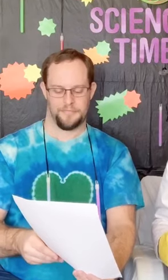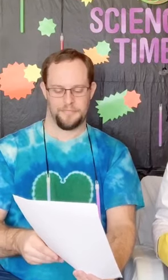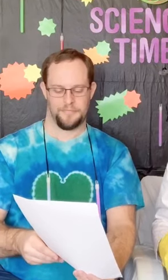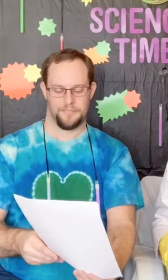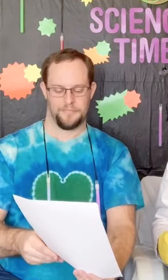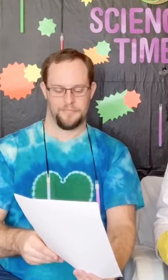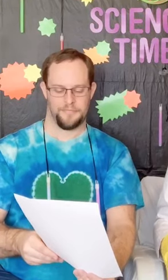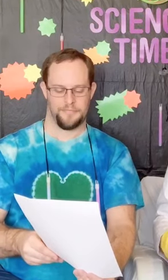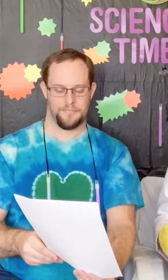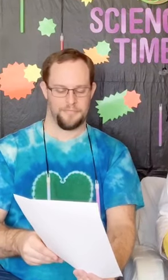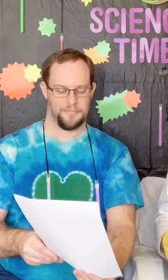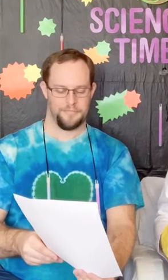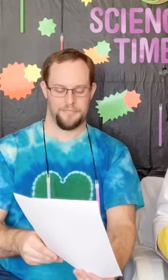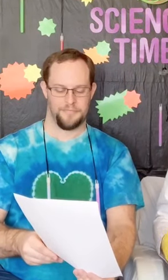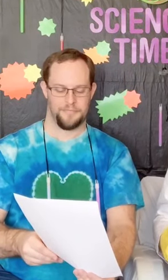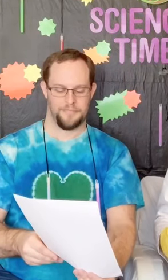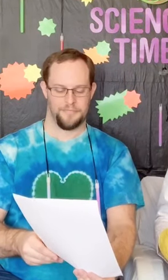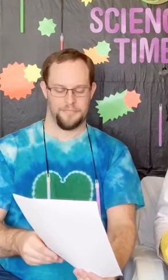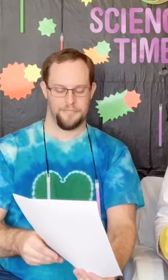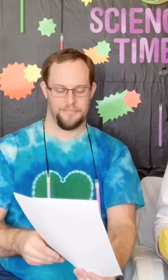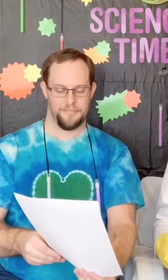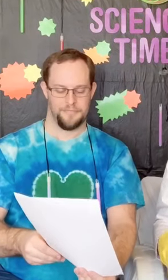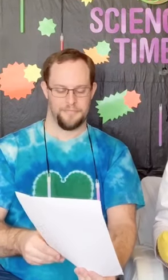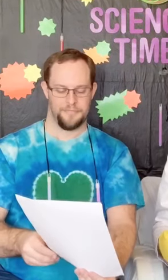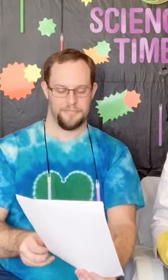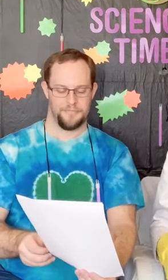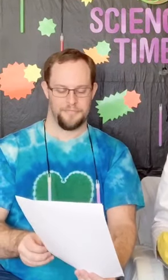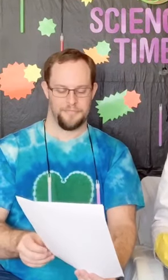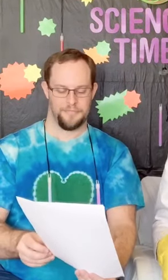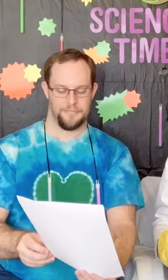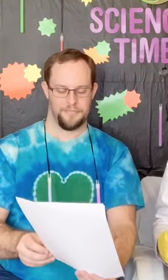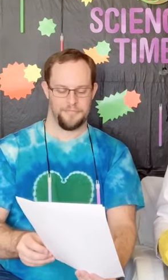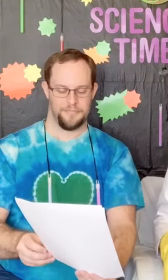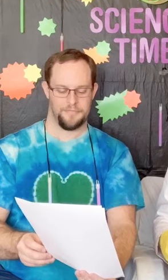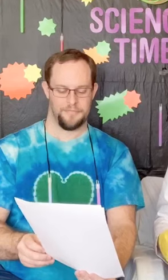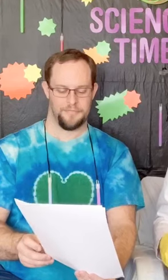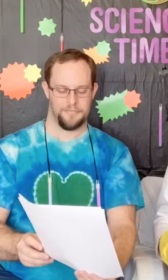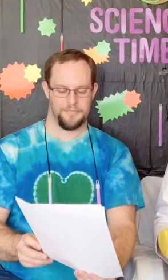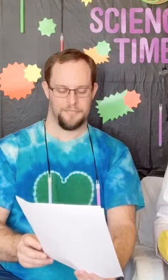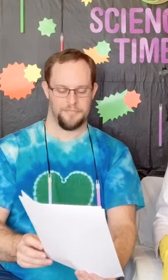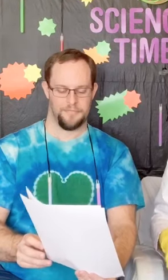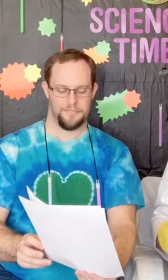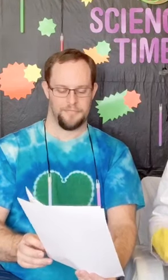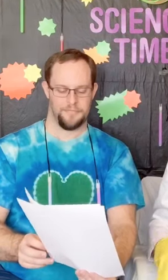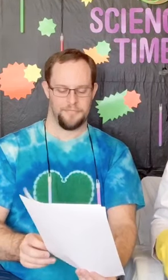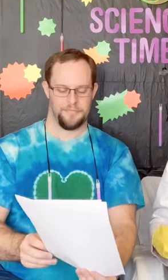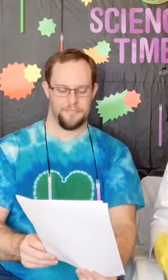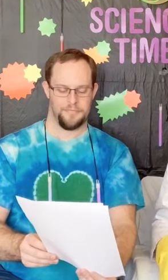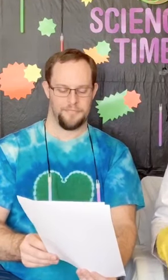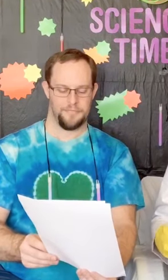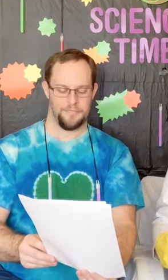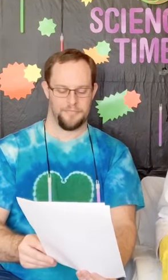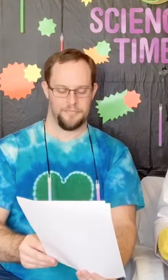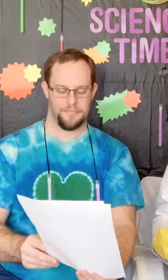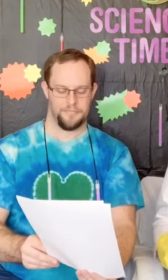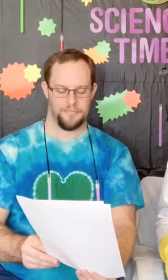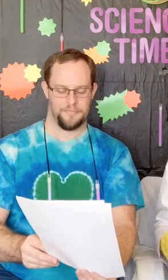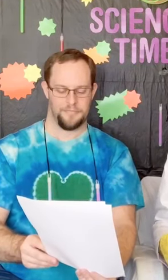shook her hand and said "Enjoy your ride to Maine!" We got off in Bangor, we were happy to arrive.